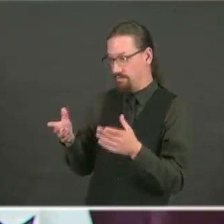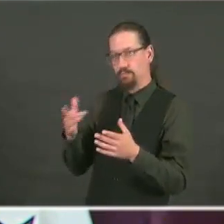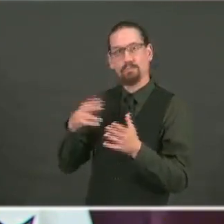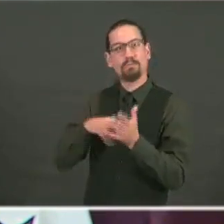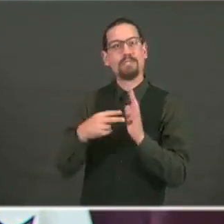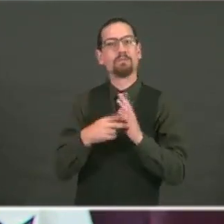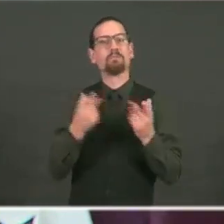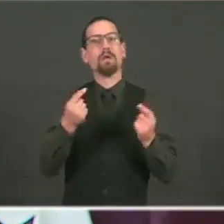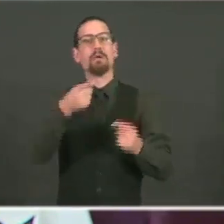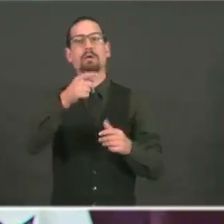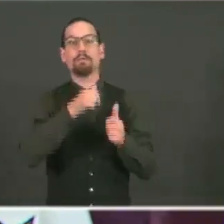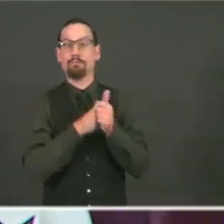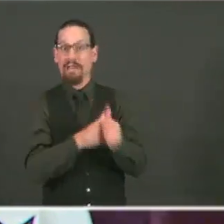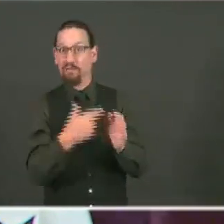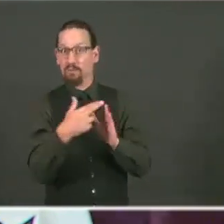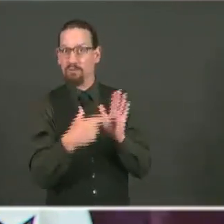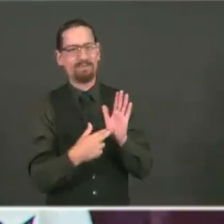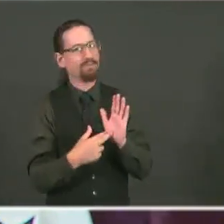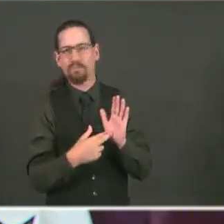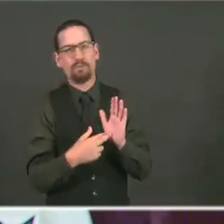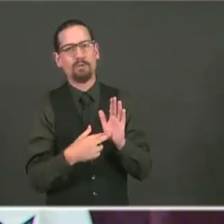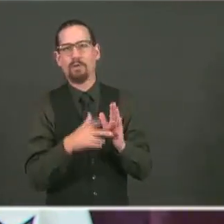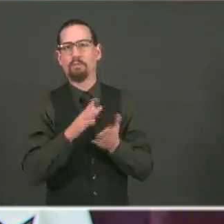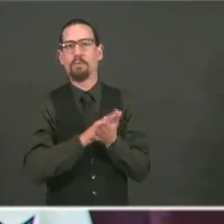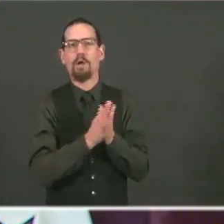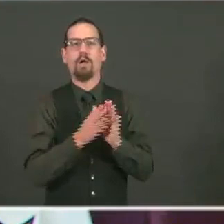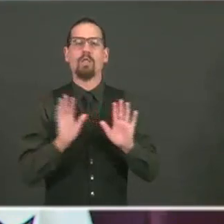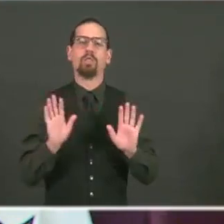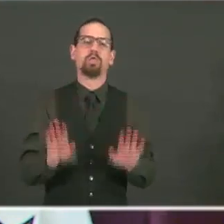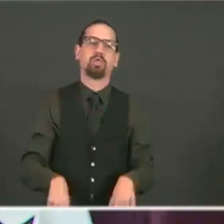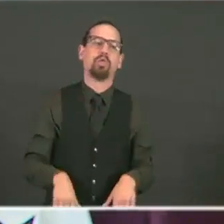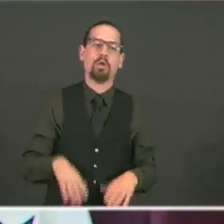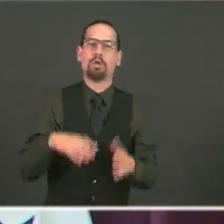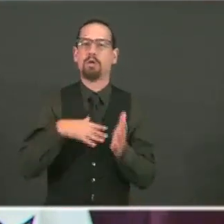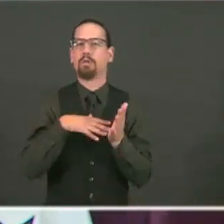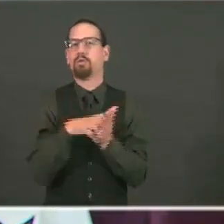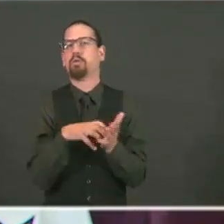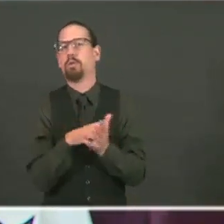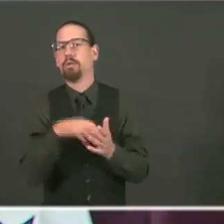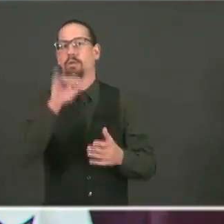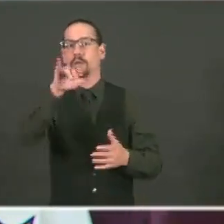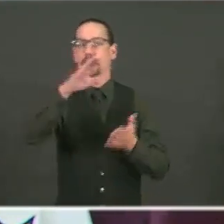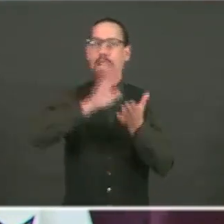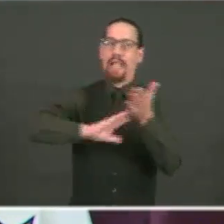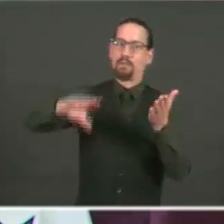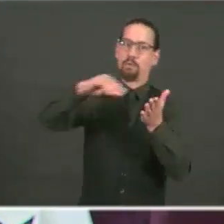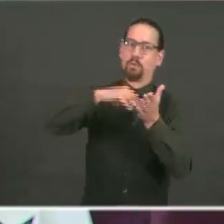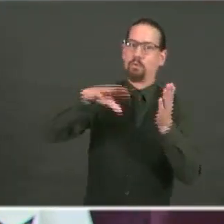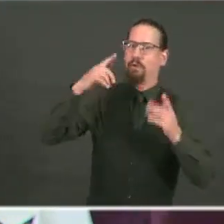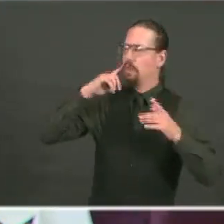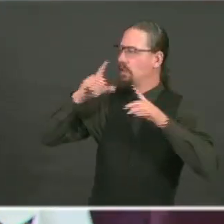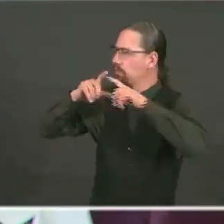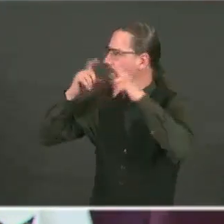ALL OF US THE CONSEQUENCES OF LETTING OUR GUARD DOWN AND NOT FOLLOWING THE RULES.